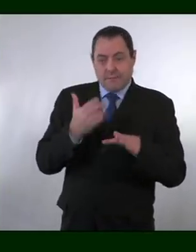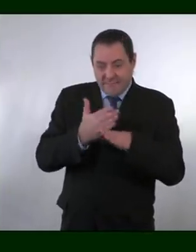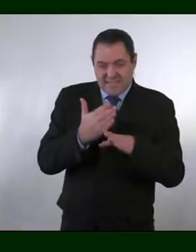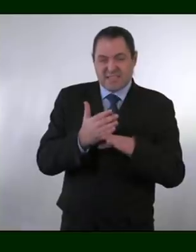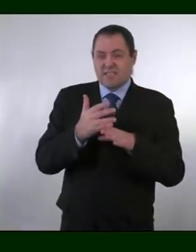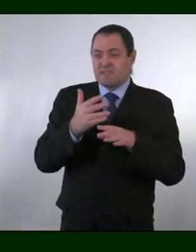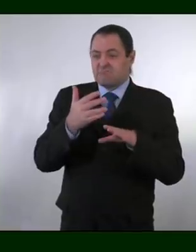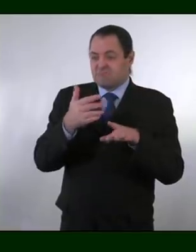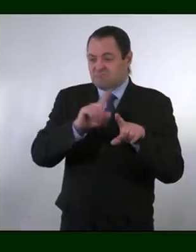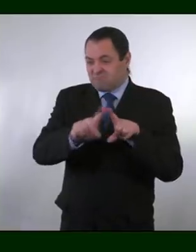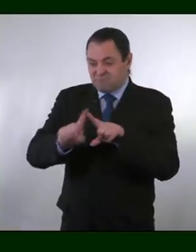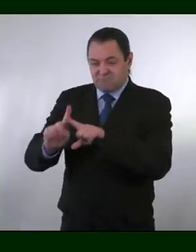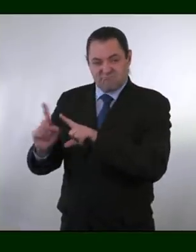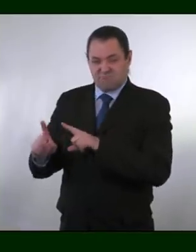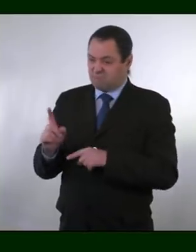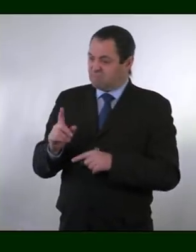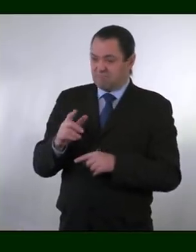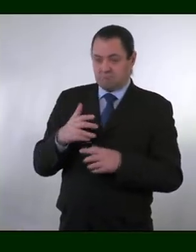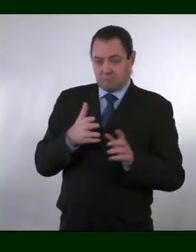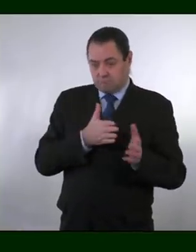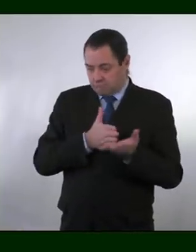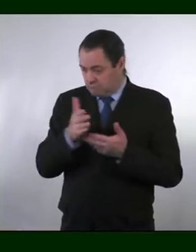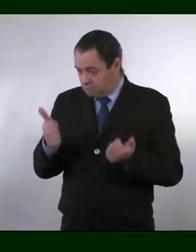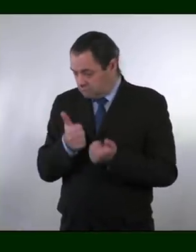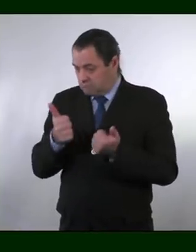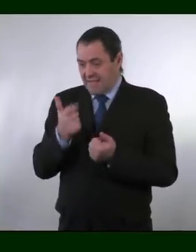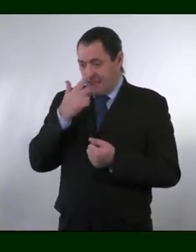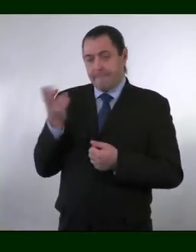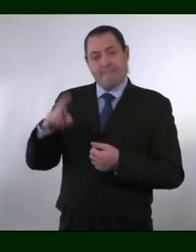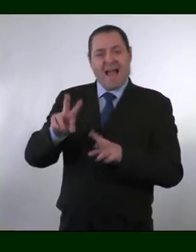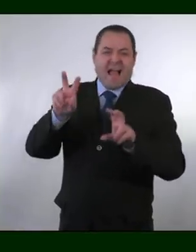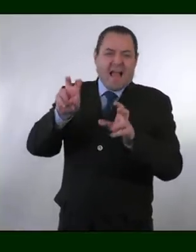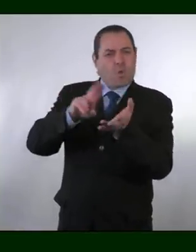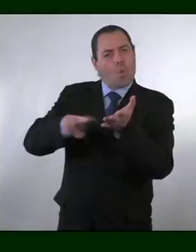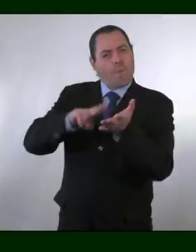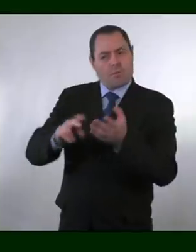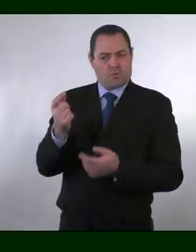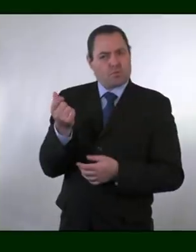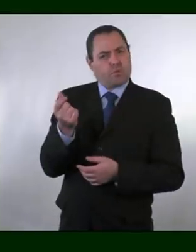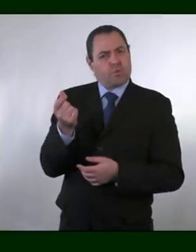can get back to something as close to normality as soon as possible. In the meantime, we are giving